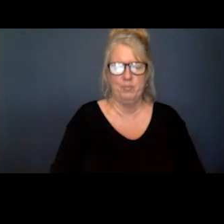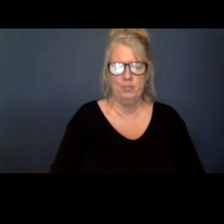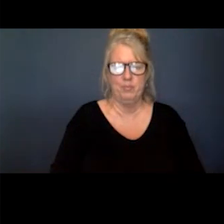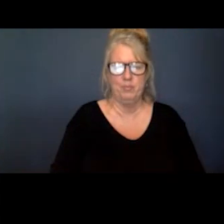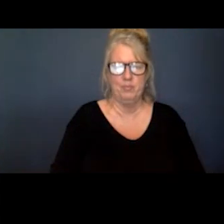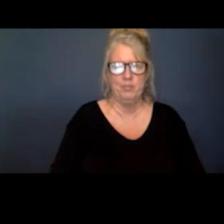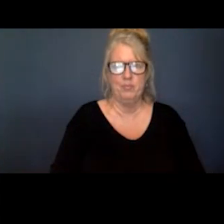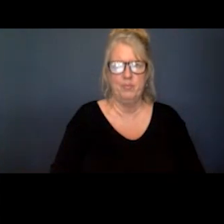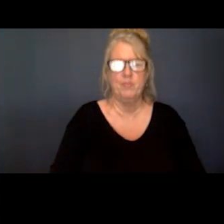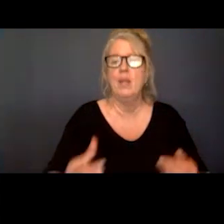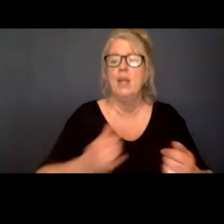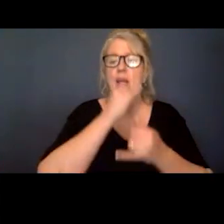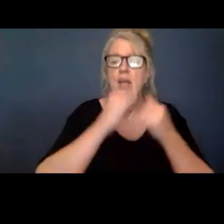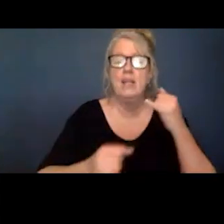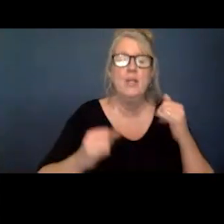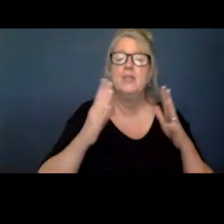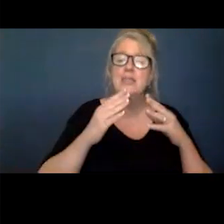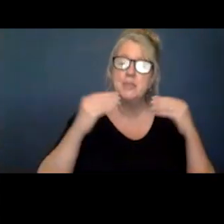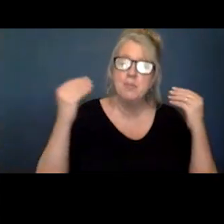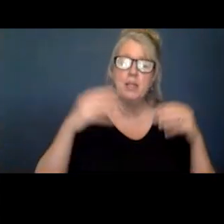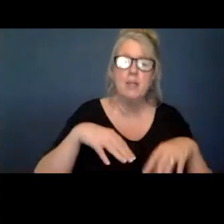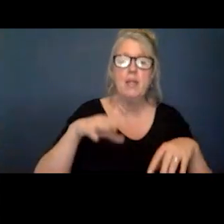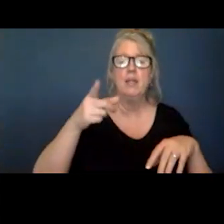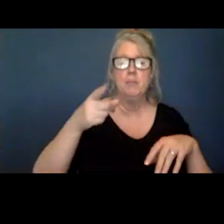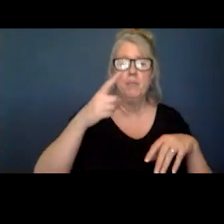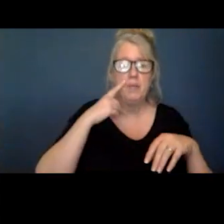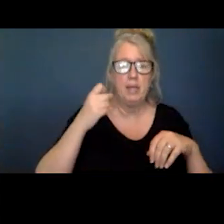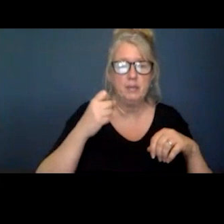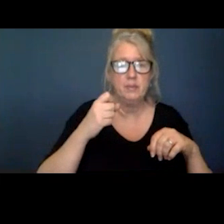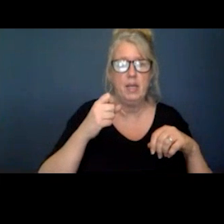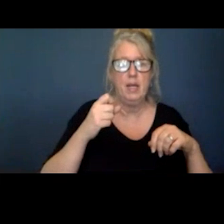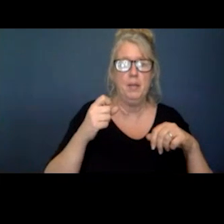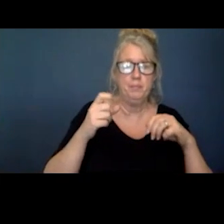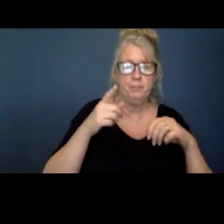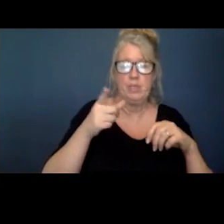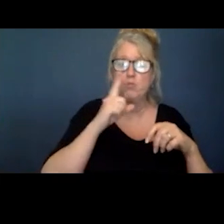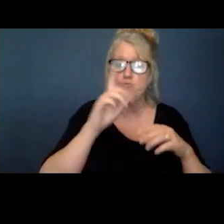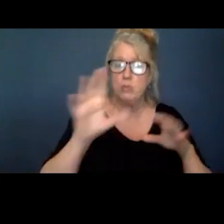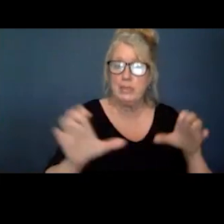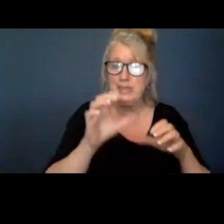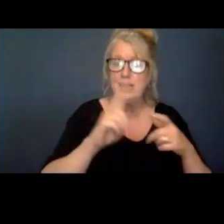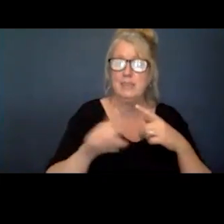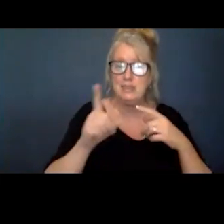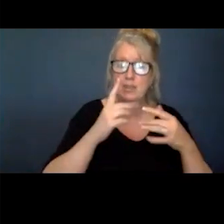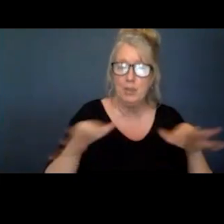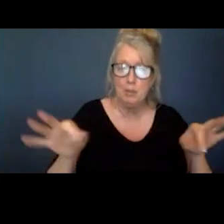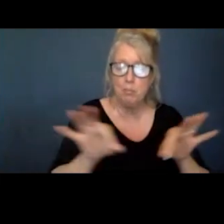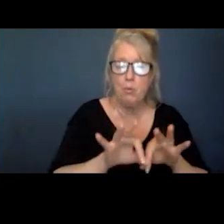And finally, smile and dial or cold calling. Yes, this really does still exist. Obviously,